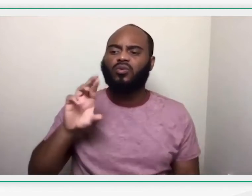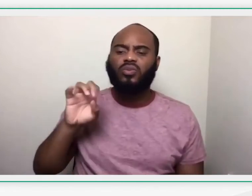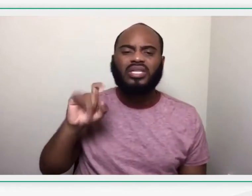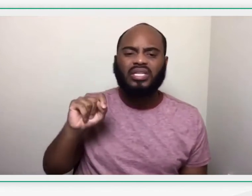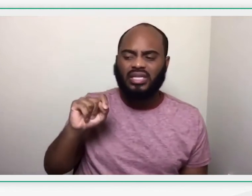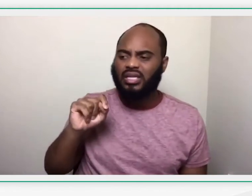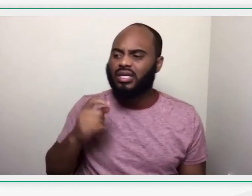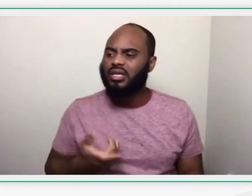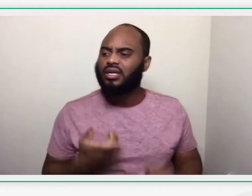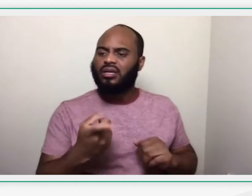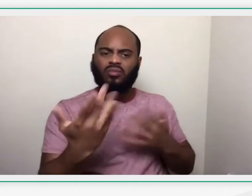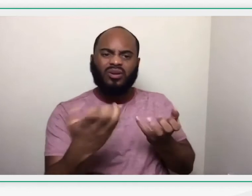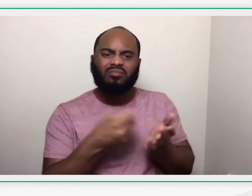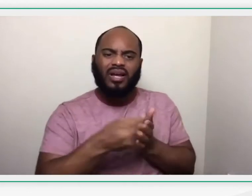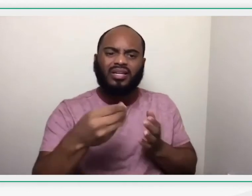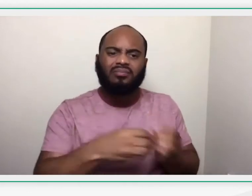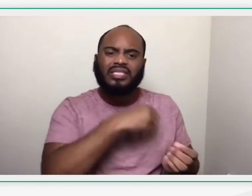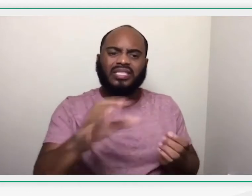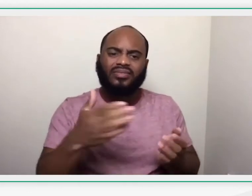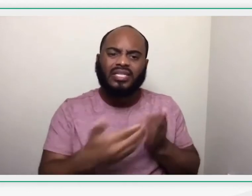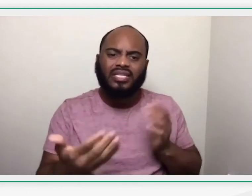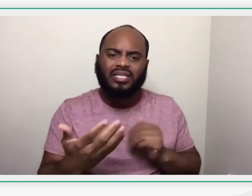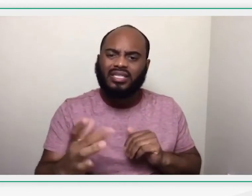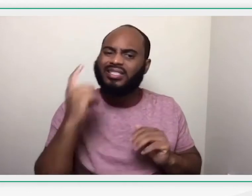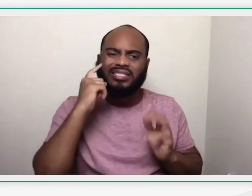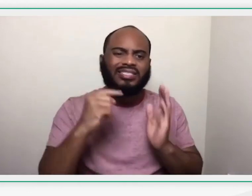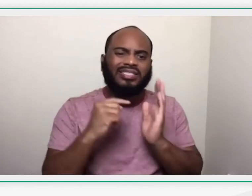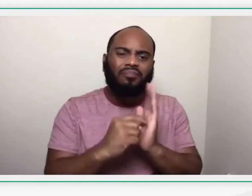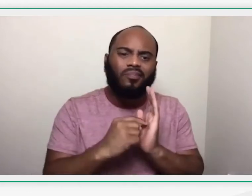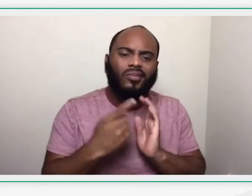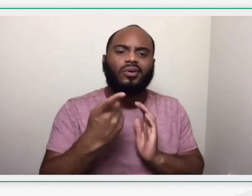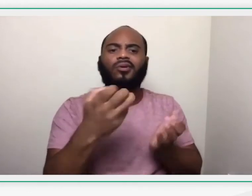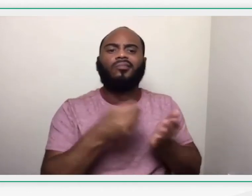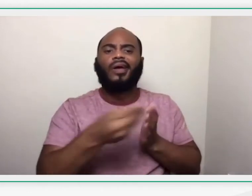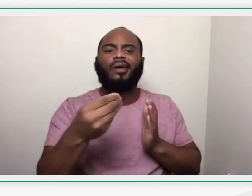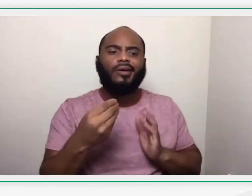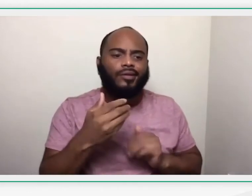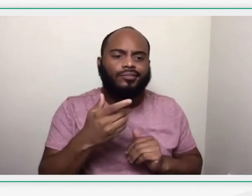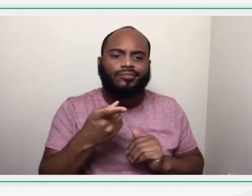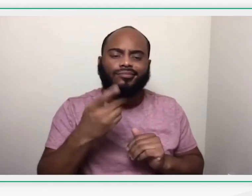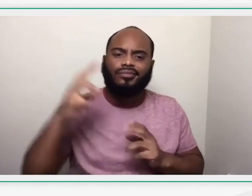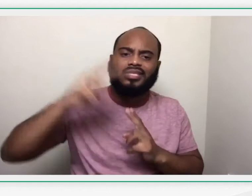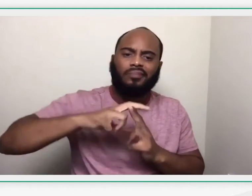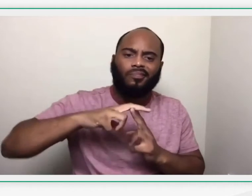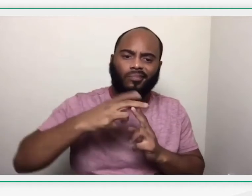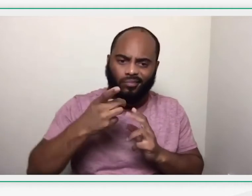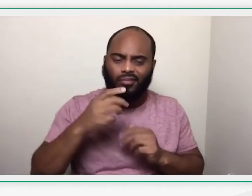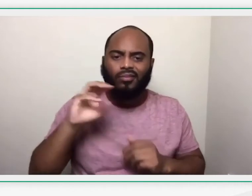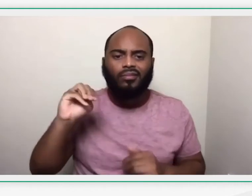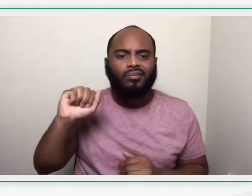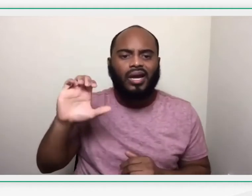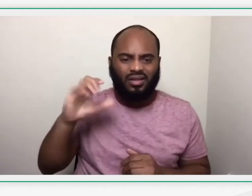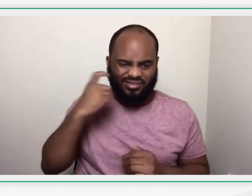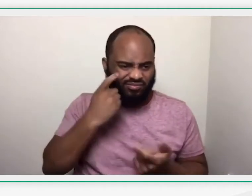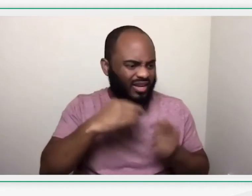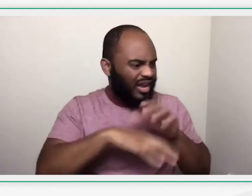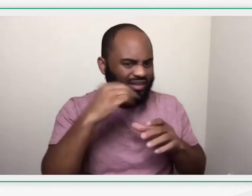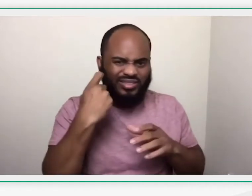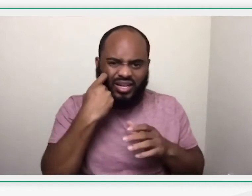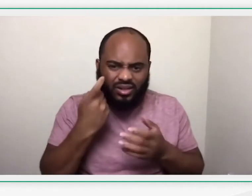Now, imagine you have no credit. You want to buy something expensive. Let's say, for example, you want to buy a top-of-the-line Macintosh.